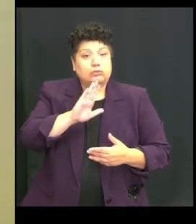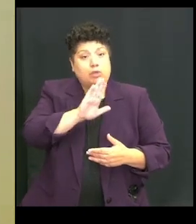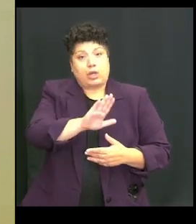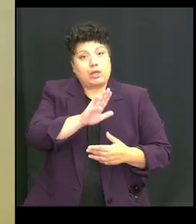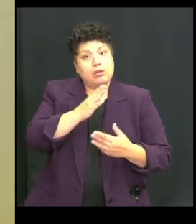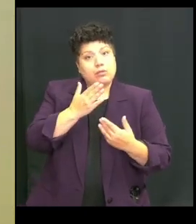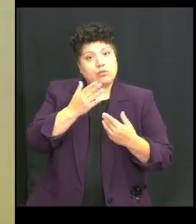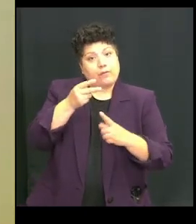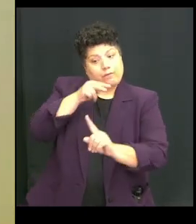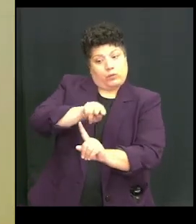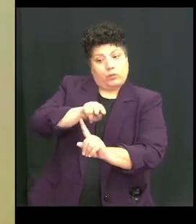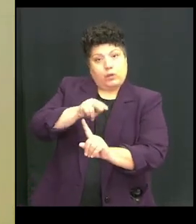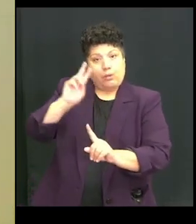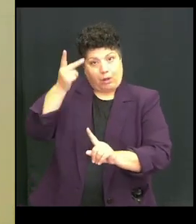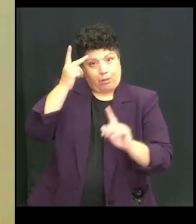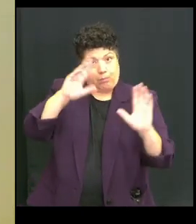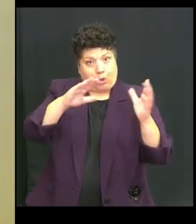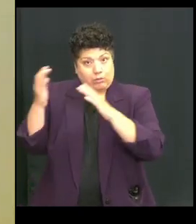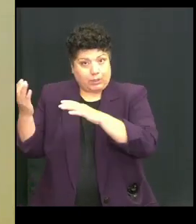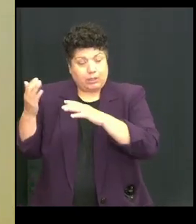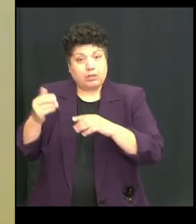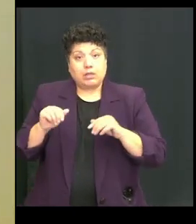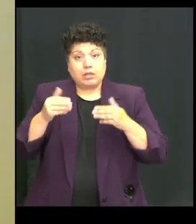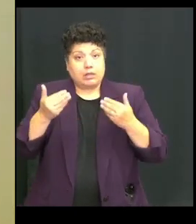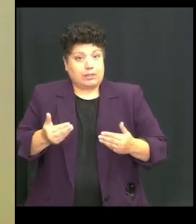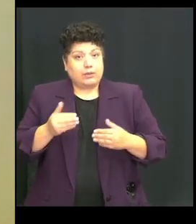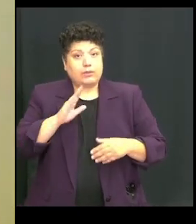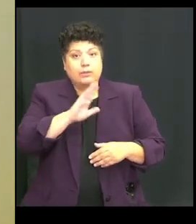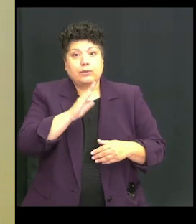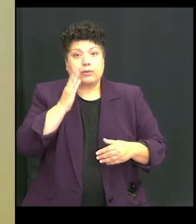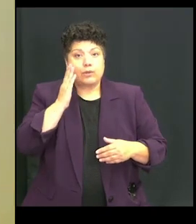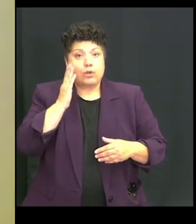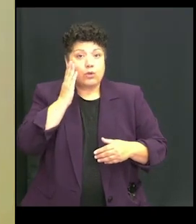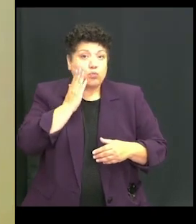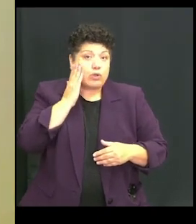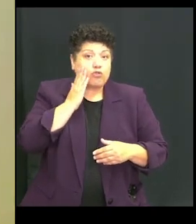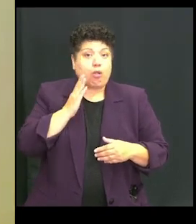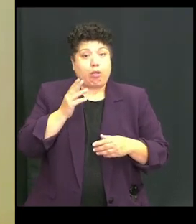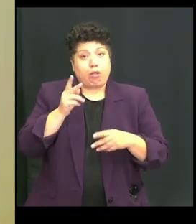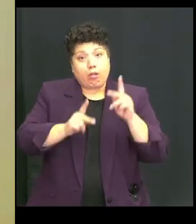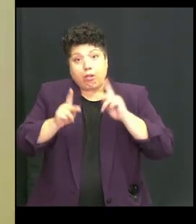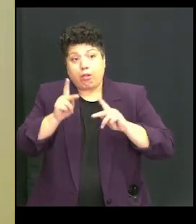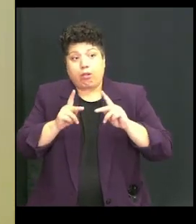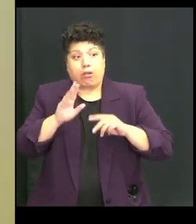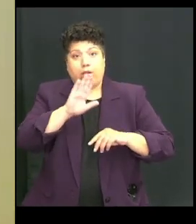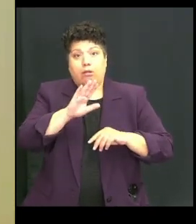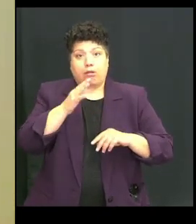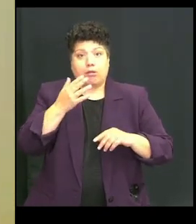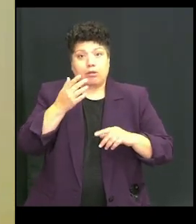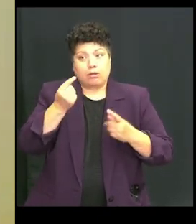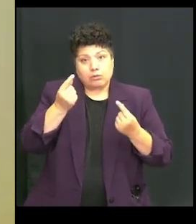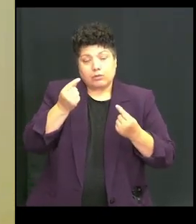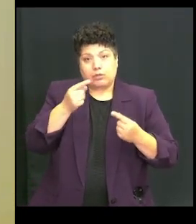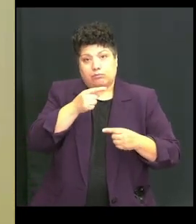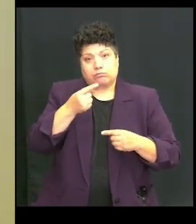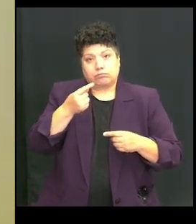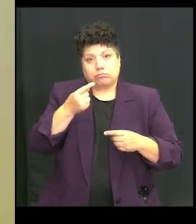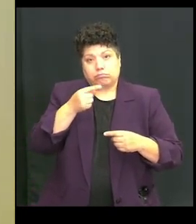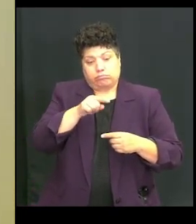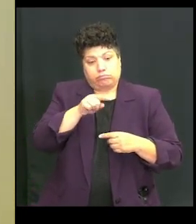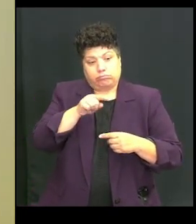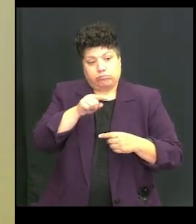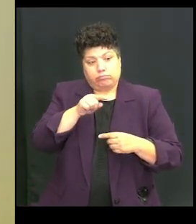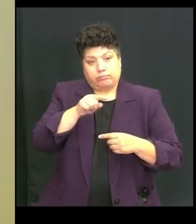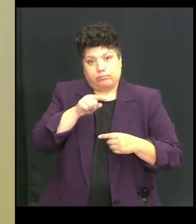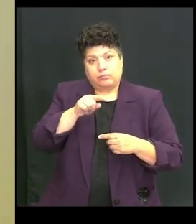How racial attitudes are increasingly coming to inform evaluations of the parties,